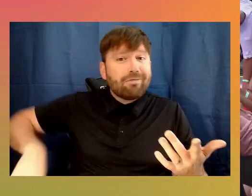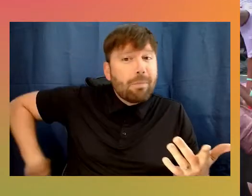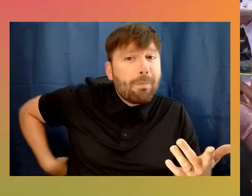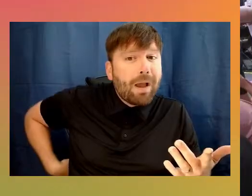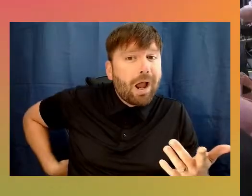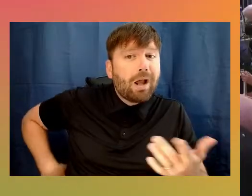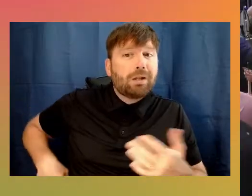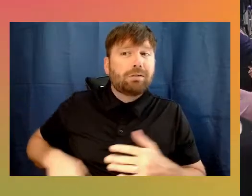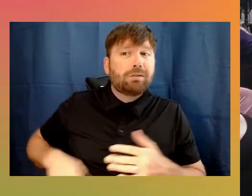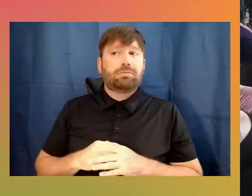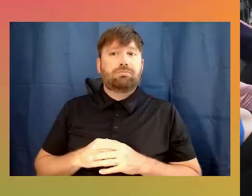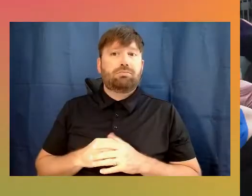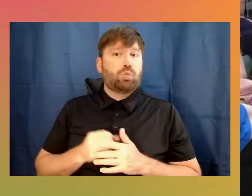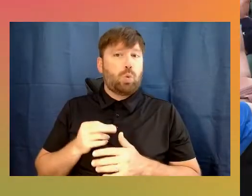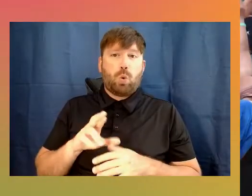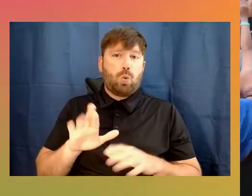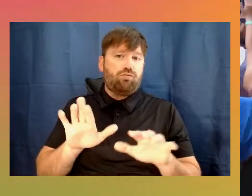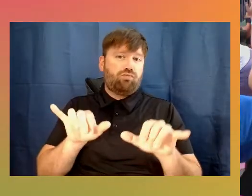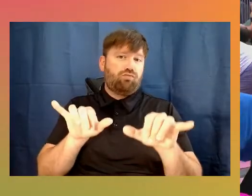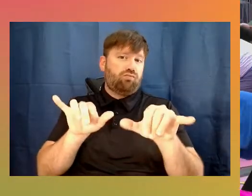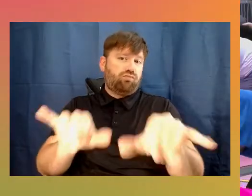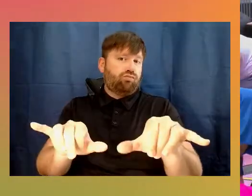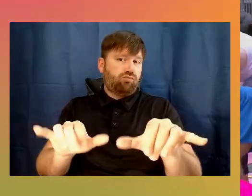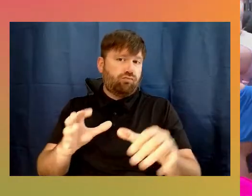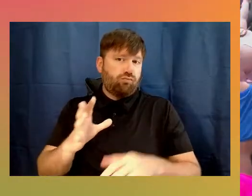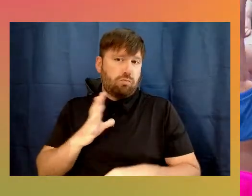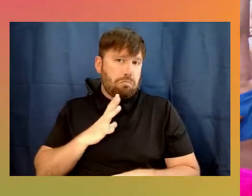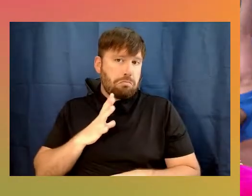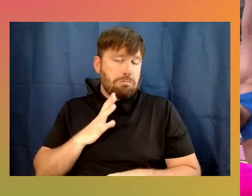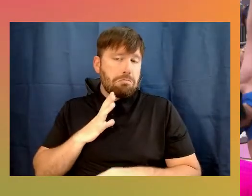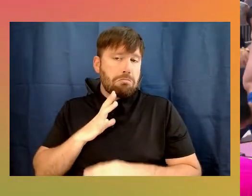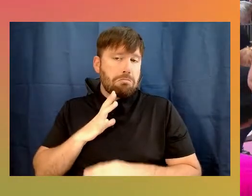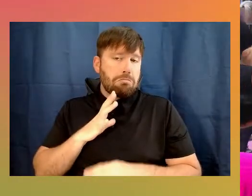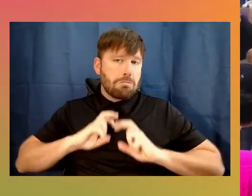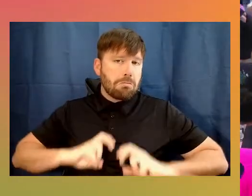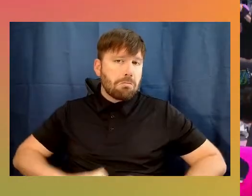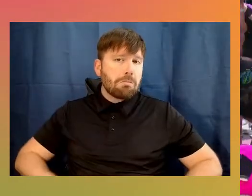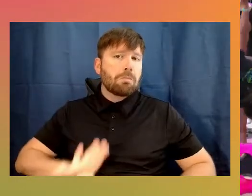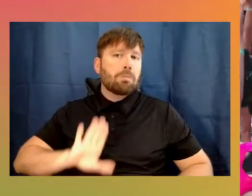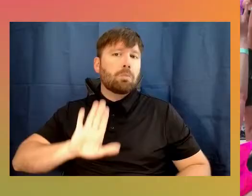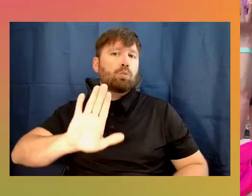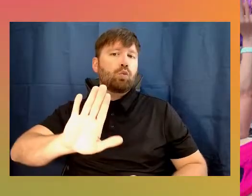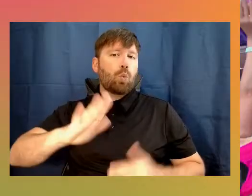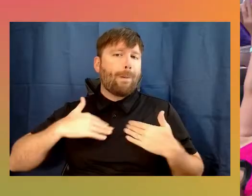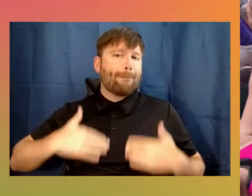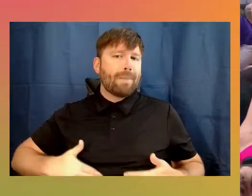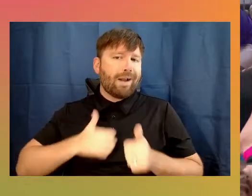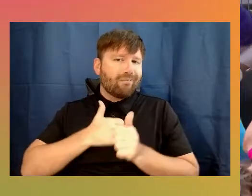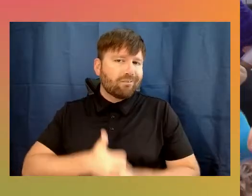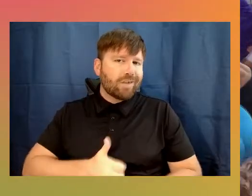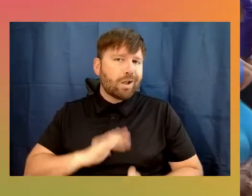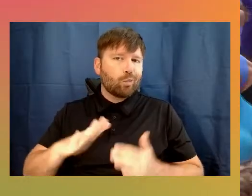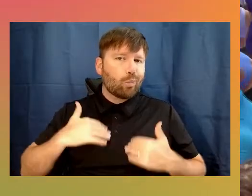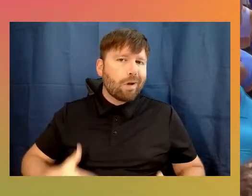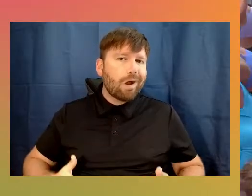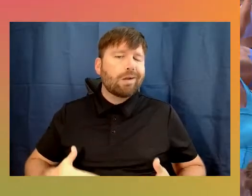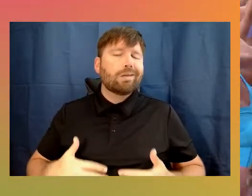MAYBE YOU TAKE A HALF BIND. OR MAYBE YOU STAY JUST AS YOU ARE.